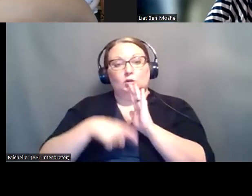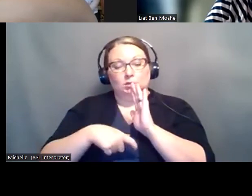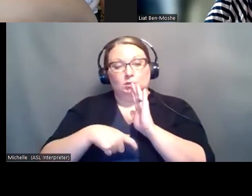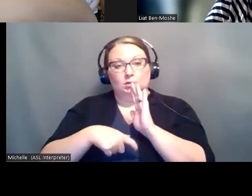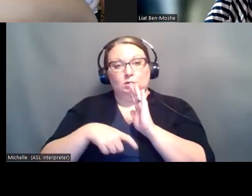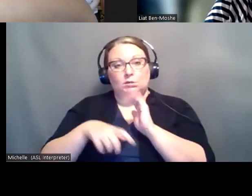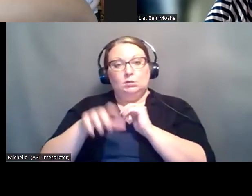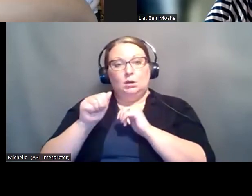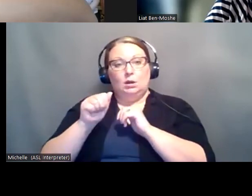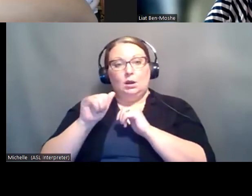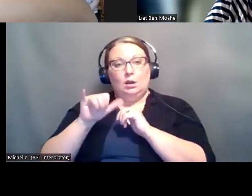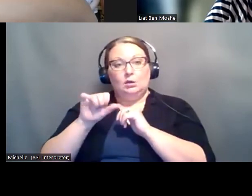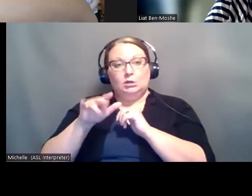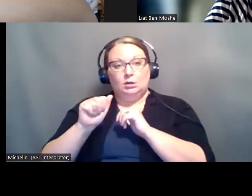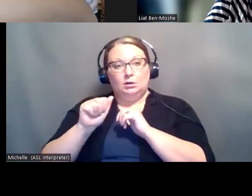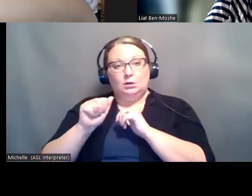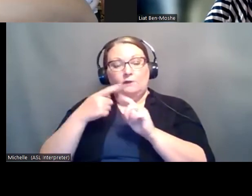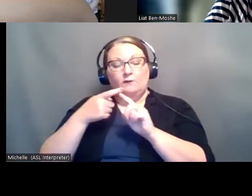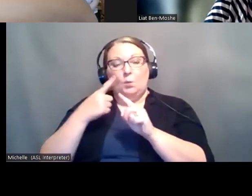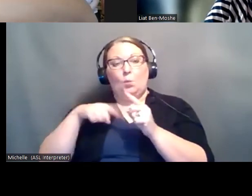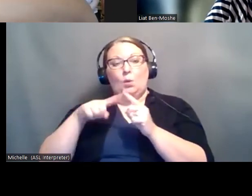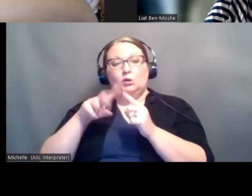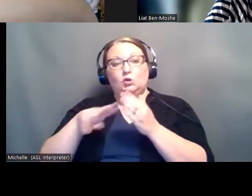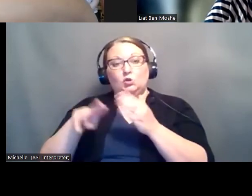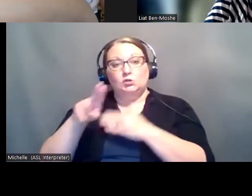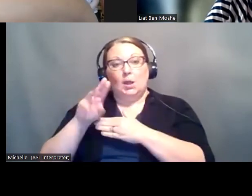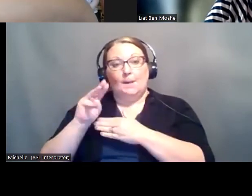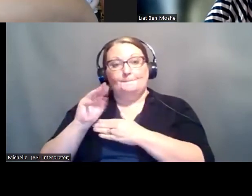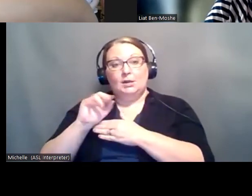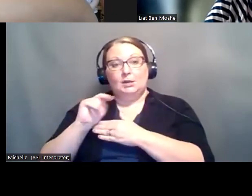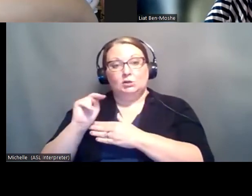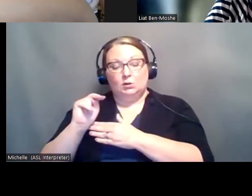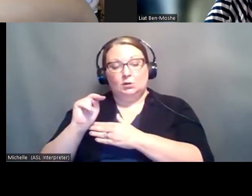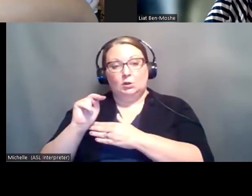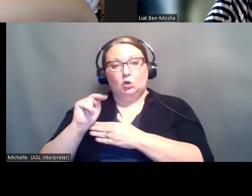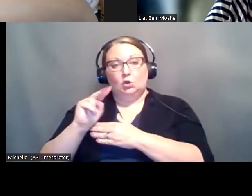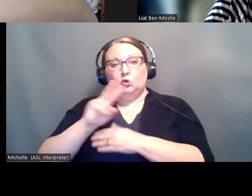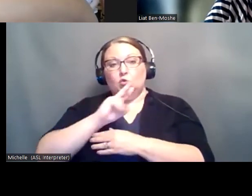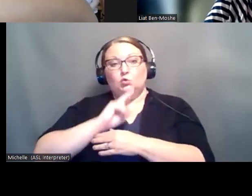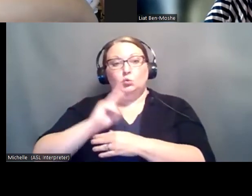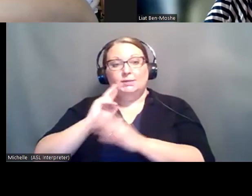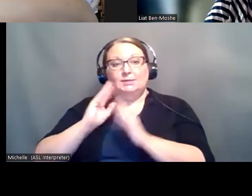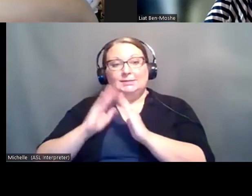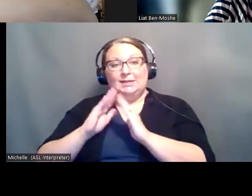from when the University of Minnesota Twin Cities Cultural Center was established,